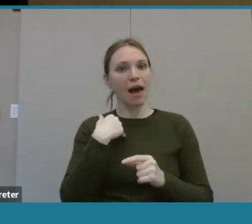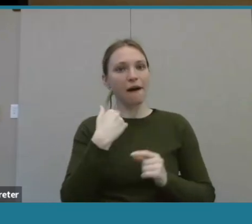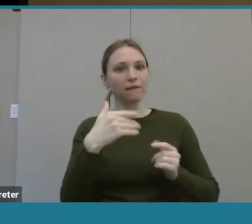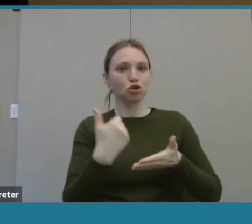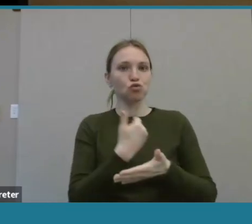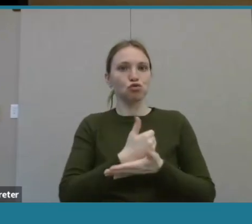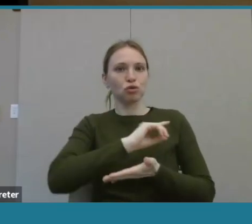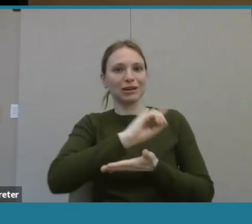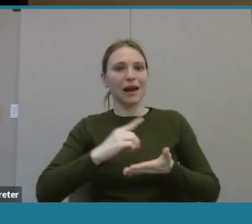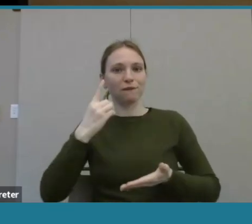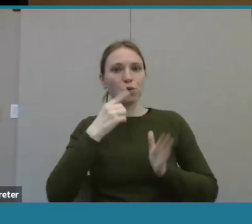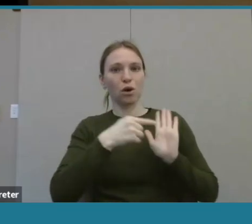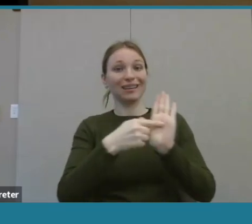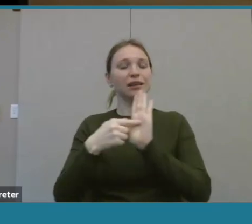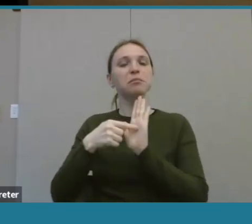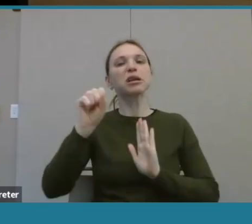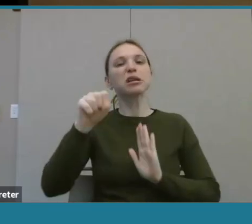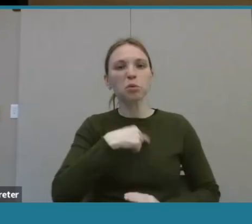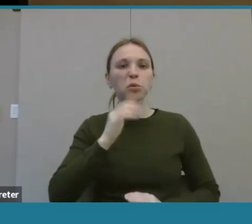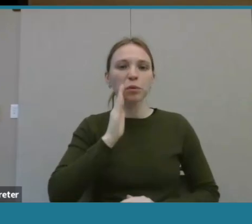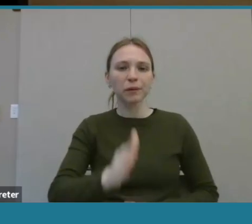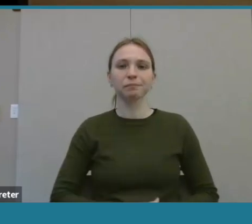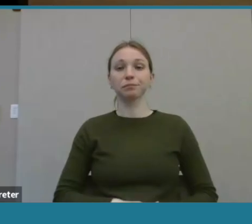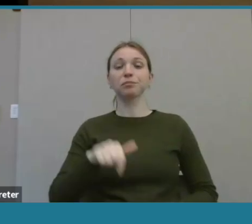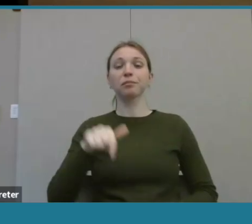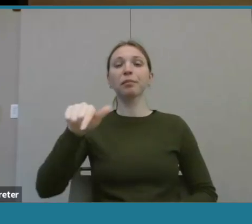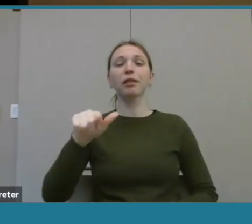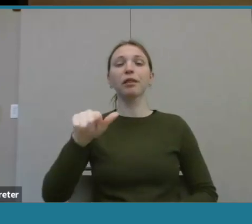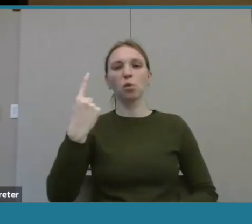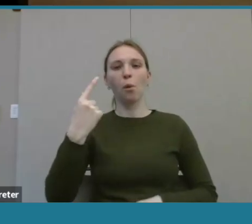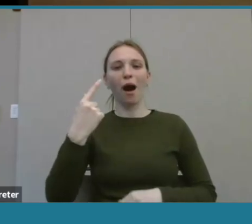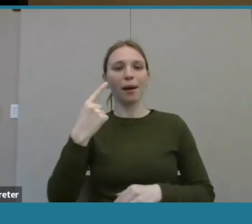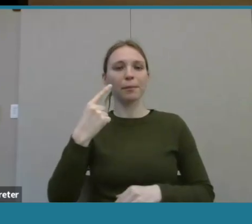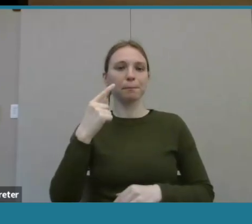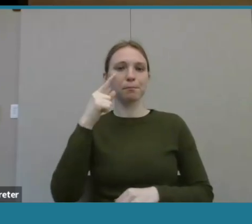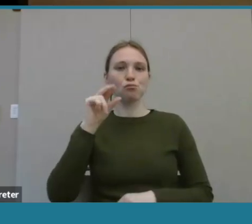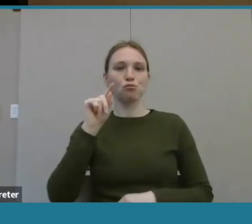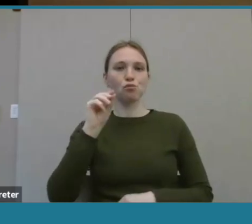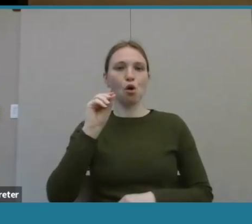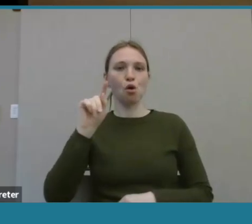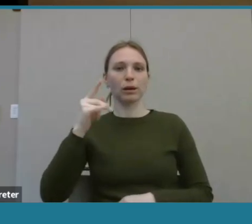This is actually the prototyping process that happened. This is one part of the project that Lincoln Park Zoo did the majority of the